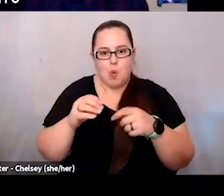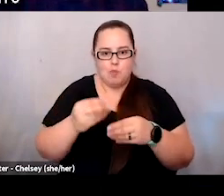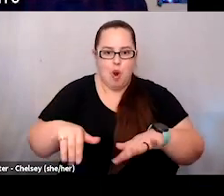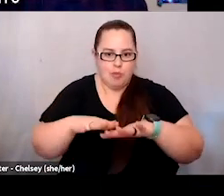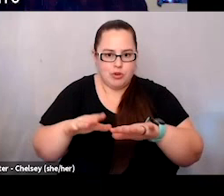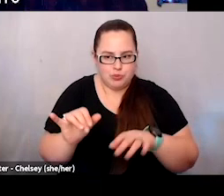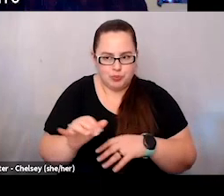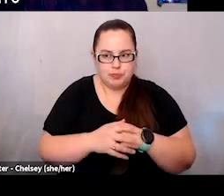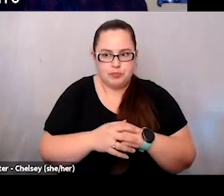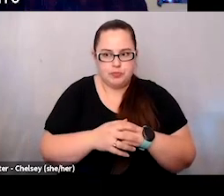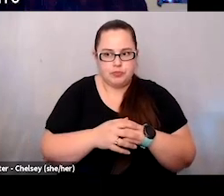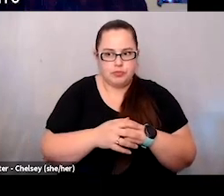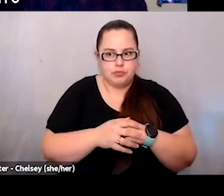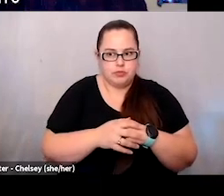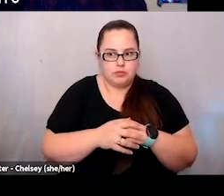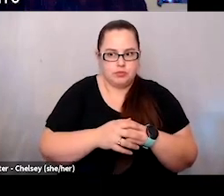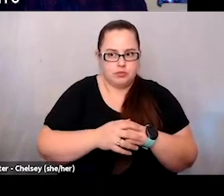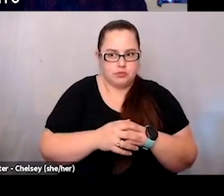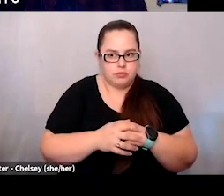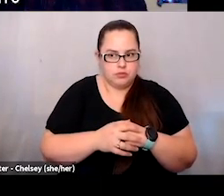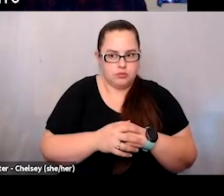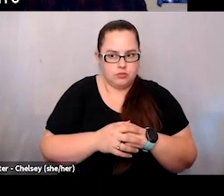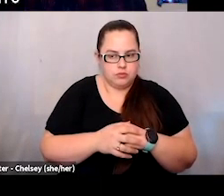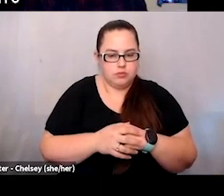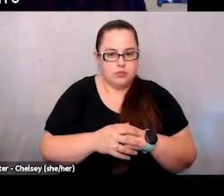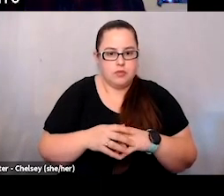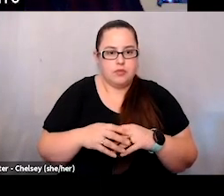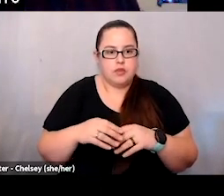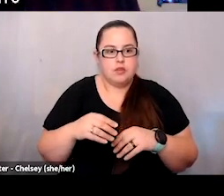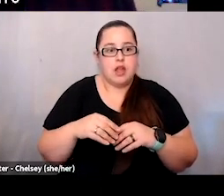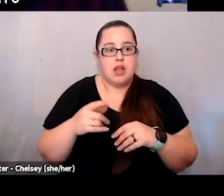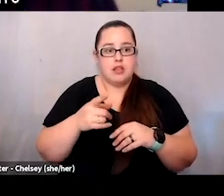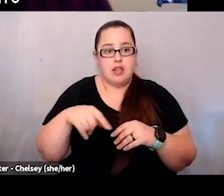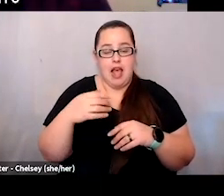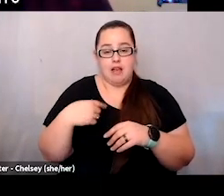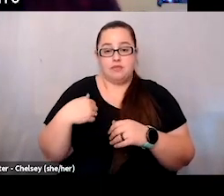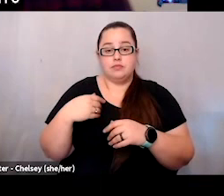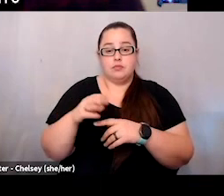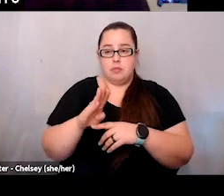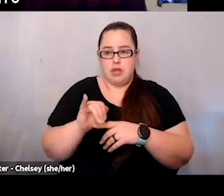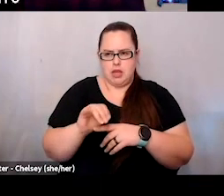few of the powers that they have. You have the Bureau of Indian Affairs, this is the